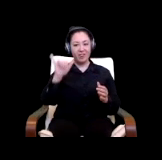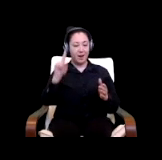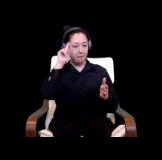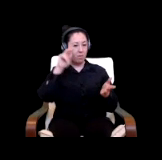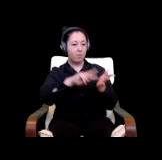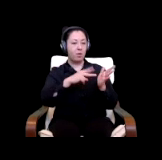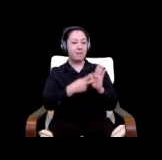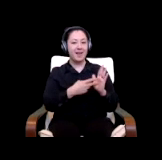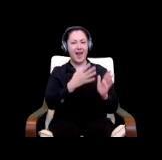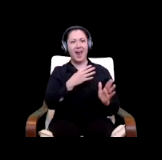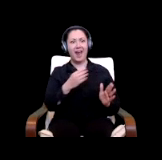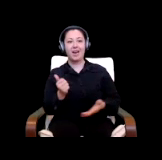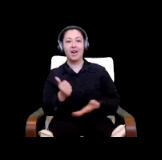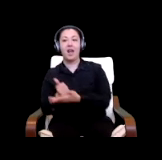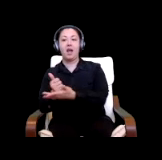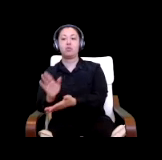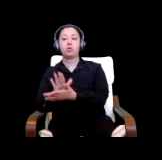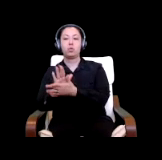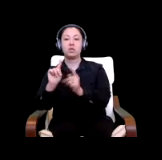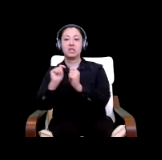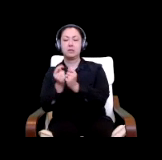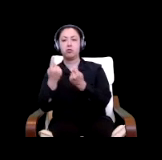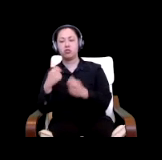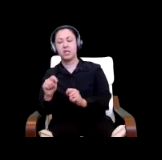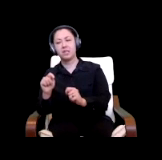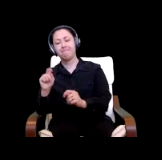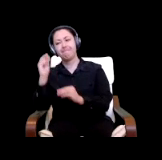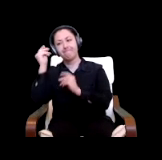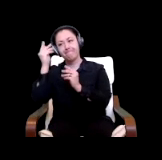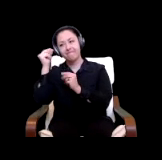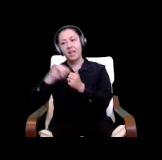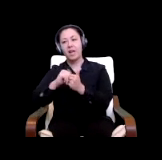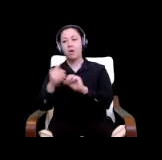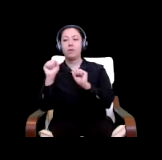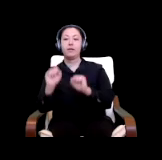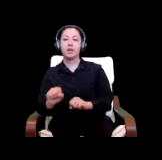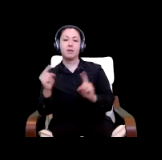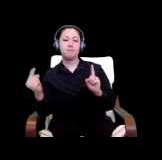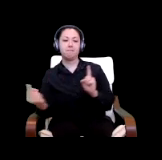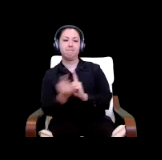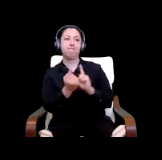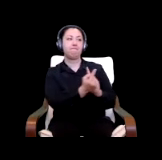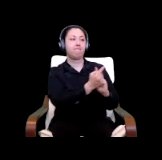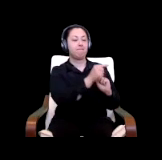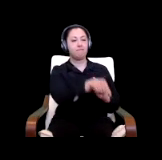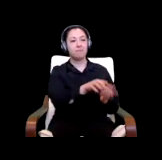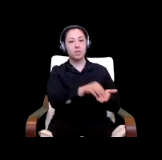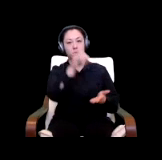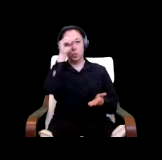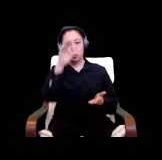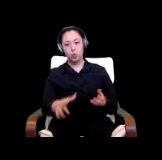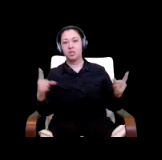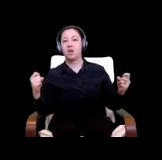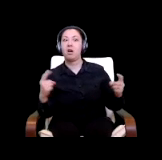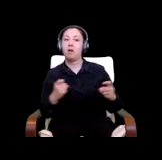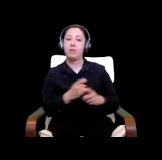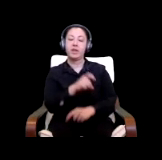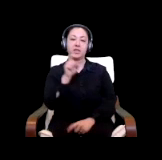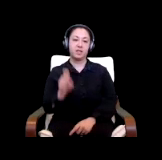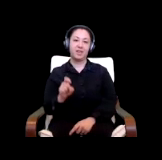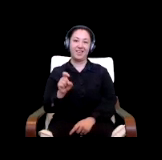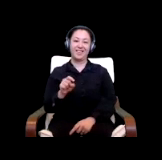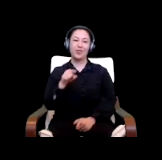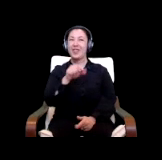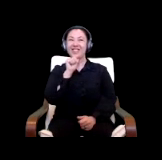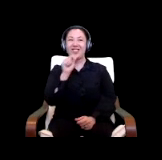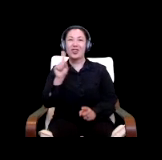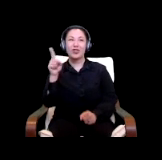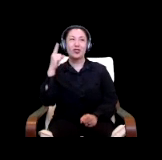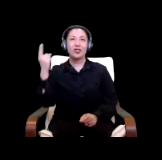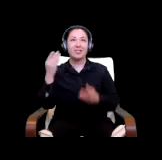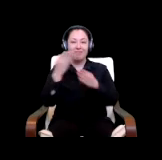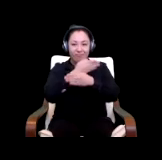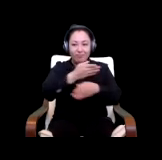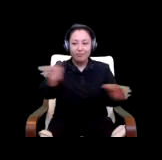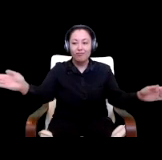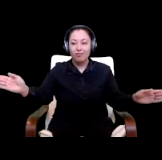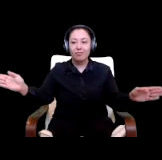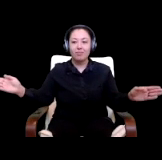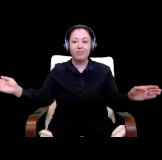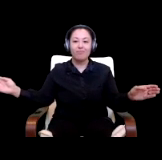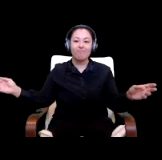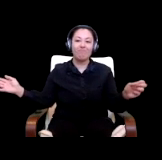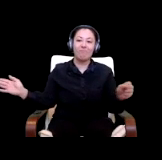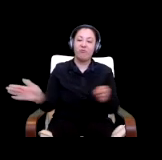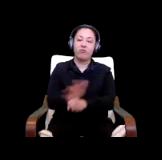how do we go about addressing the complex needs of the student? The real work lies in